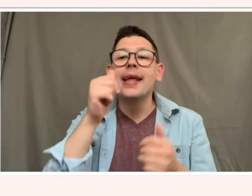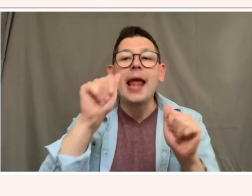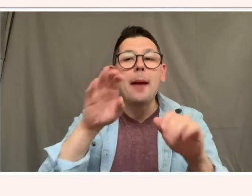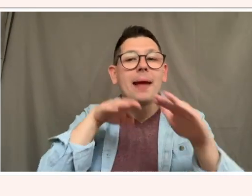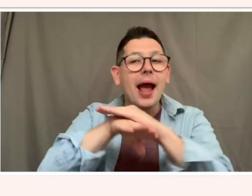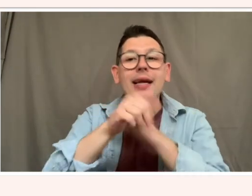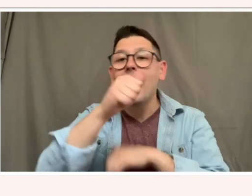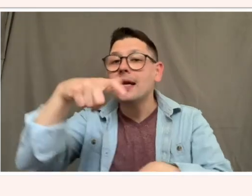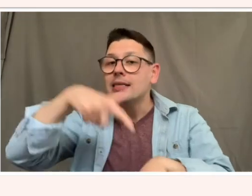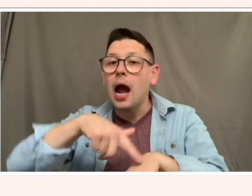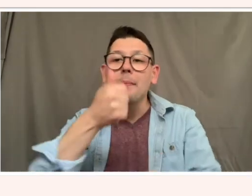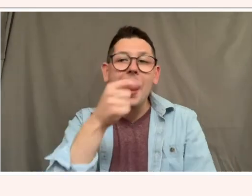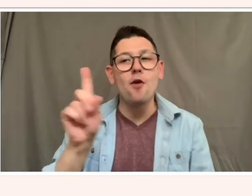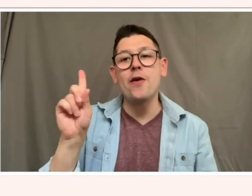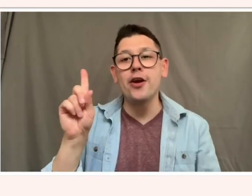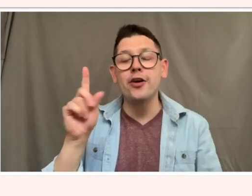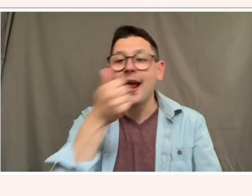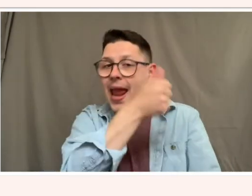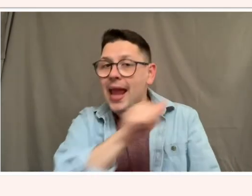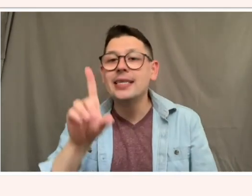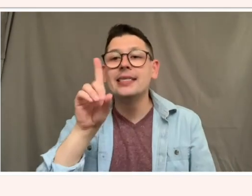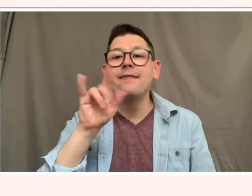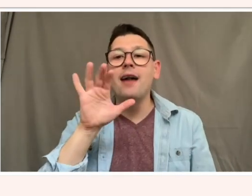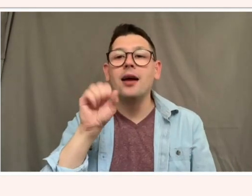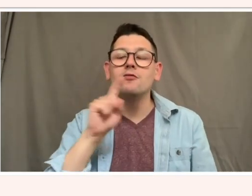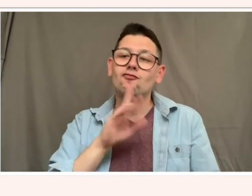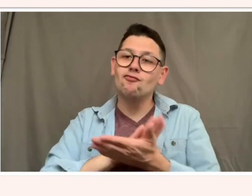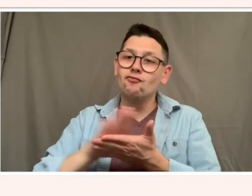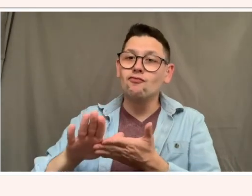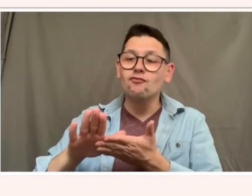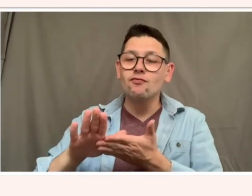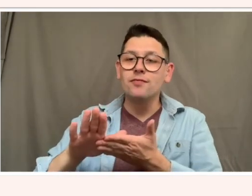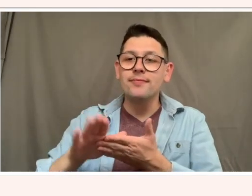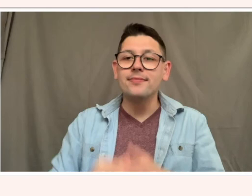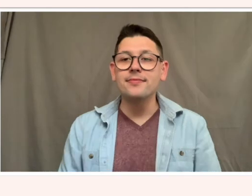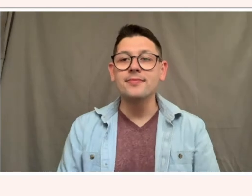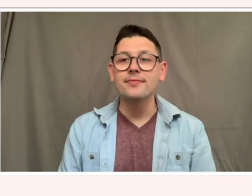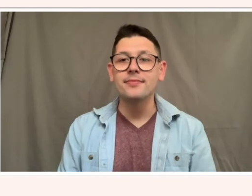the whole family to take advantage of this anytime, anywhere, on any device.